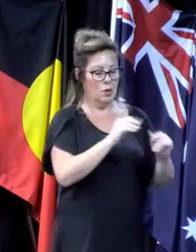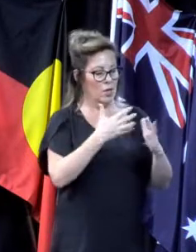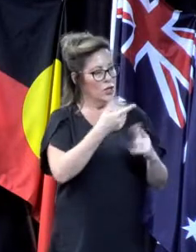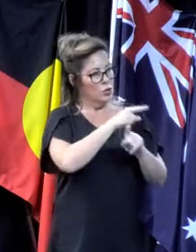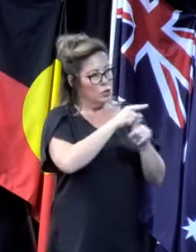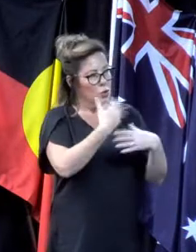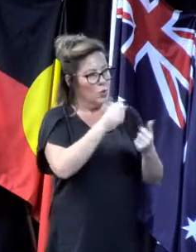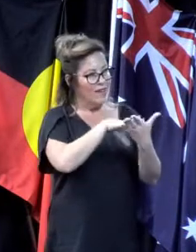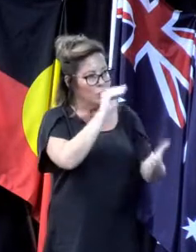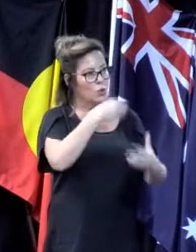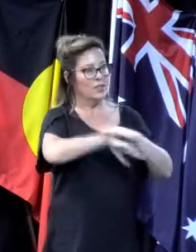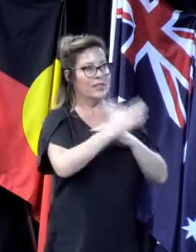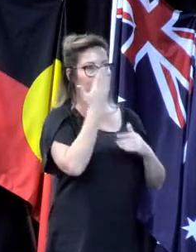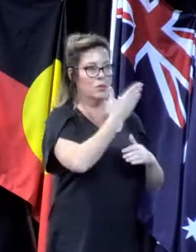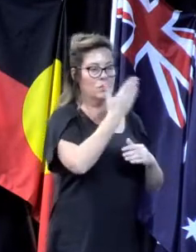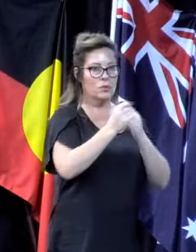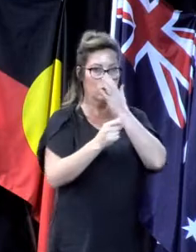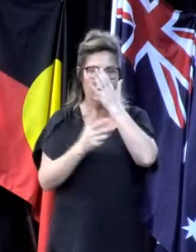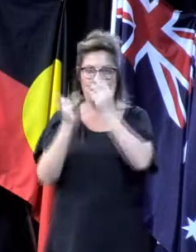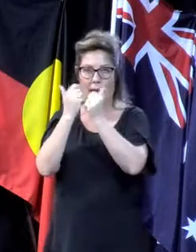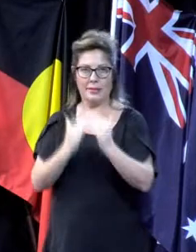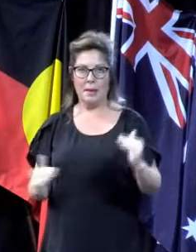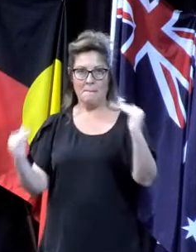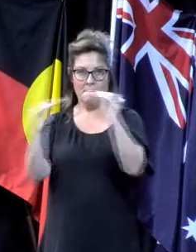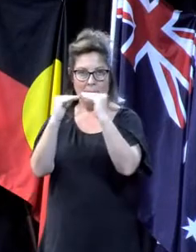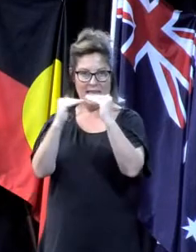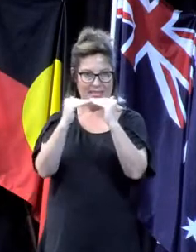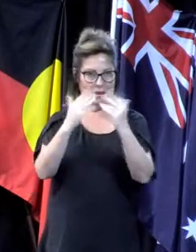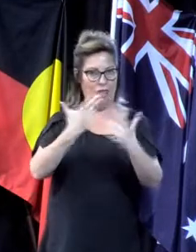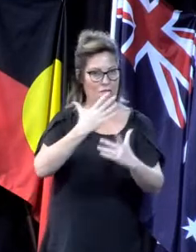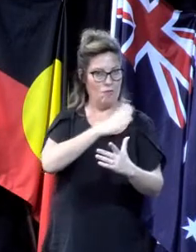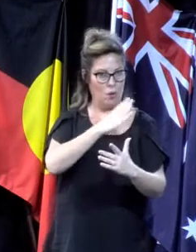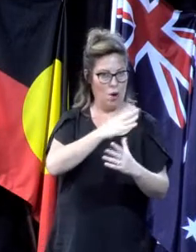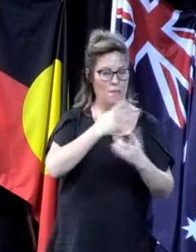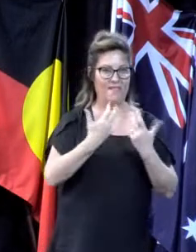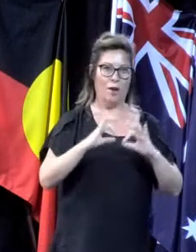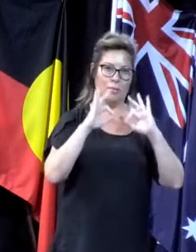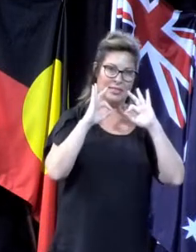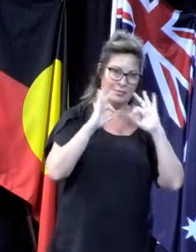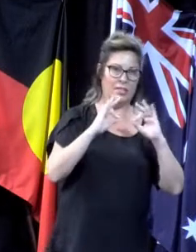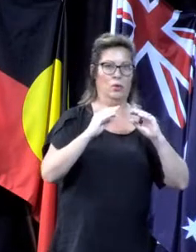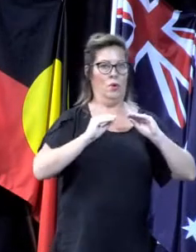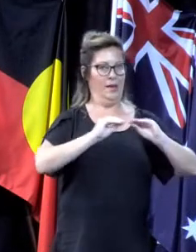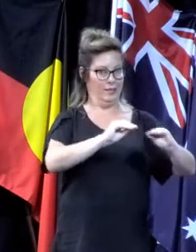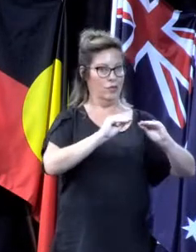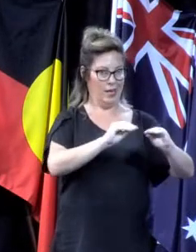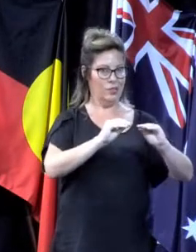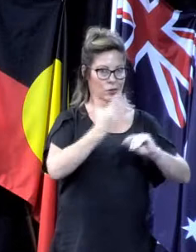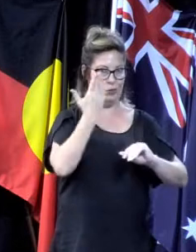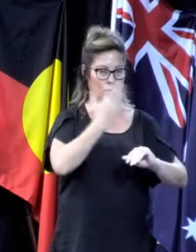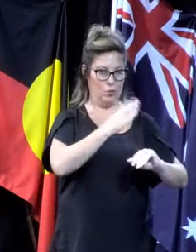for special education schools but have chosen - or the parents have chosen to stay within mainstream schools. Do you have children within that category?